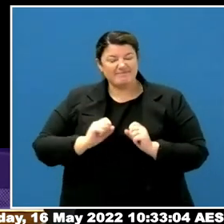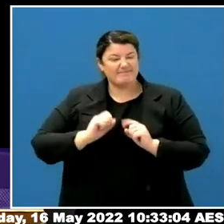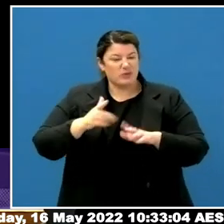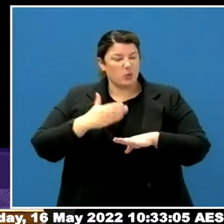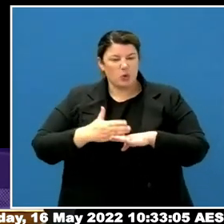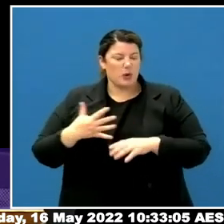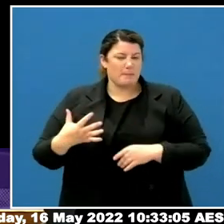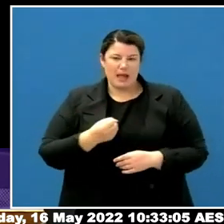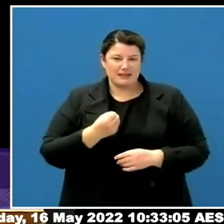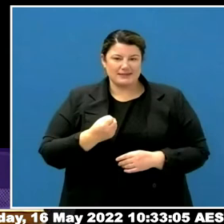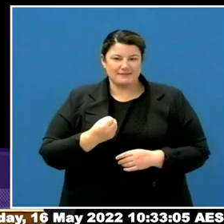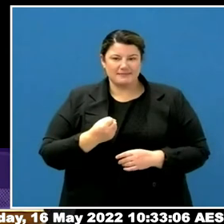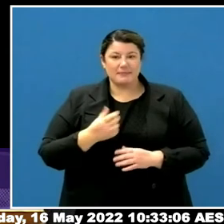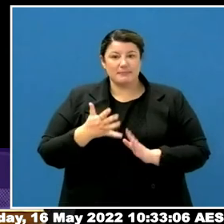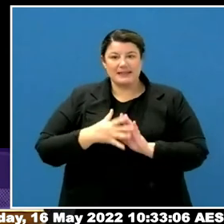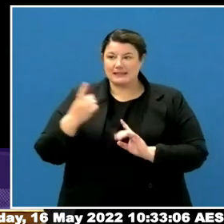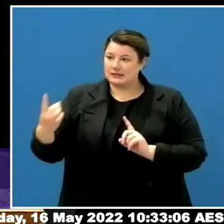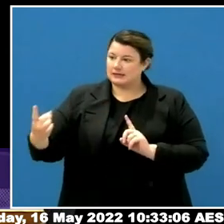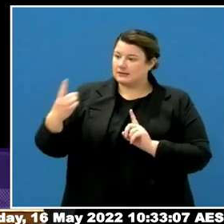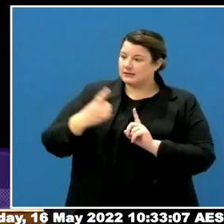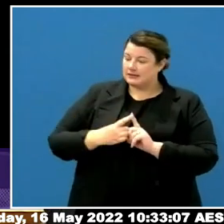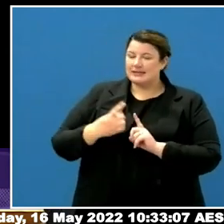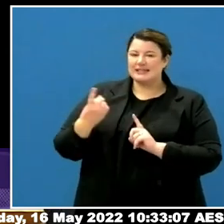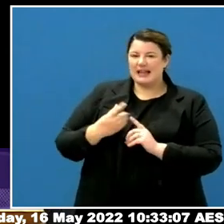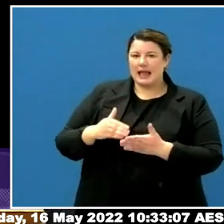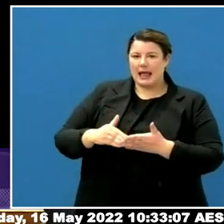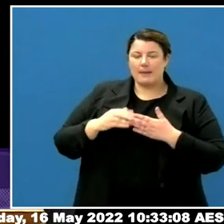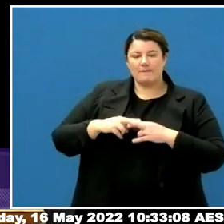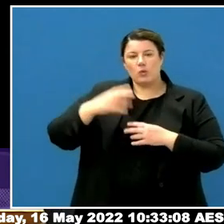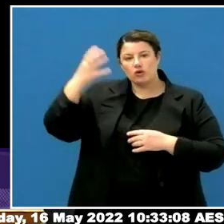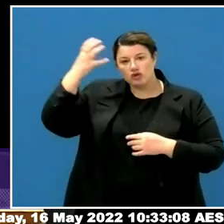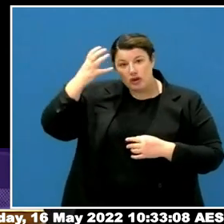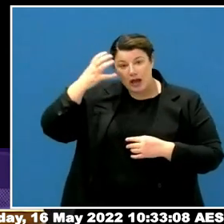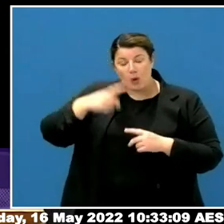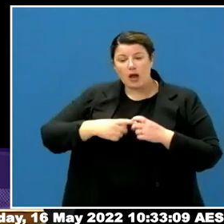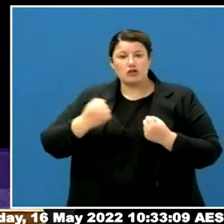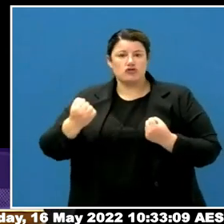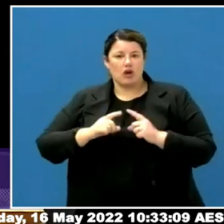assistance with personal care in the mornings and transport to the day program.